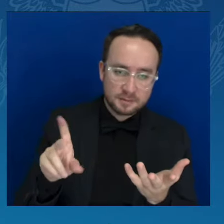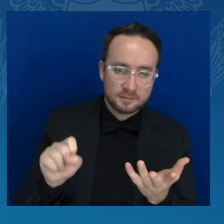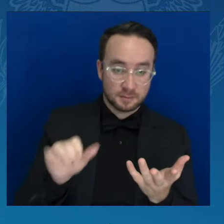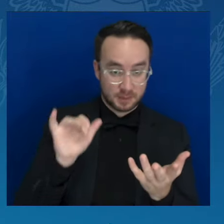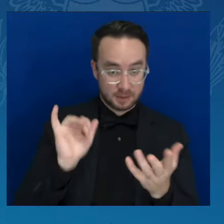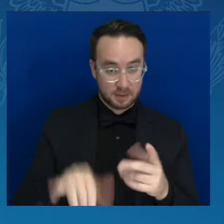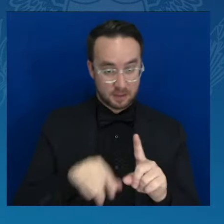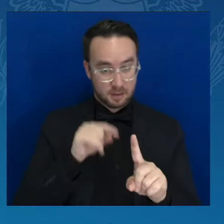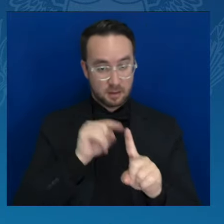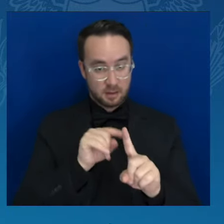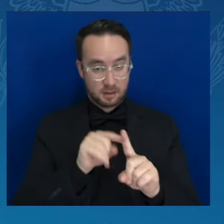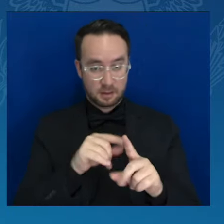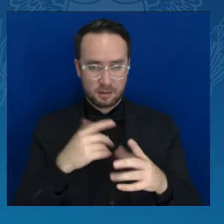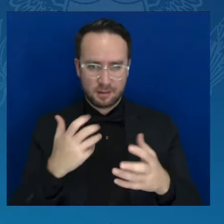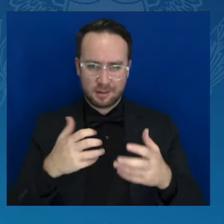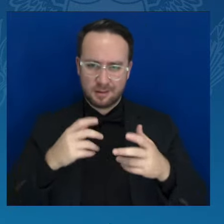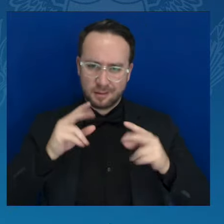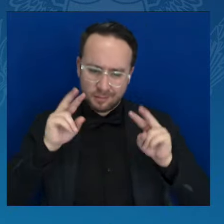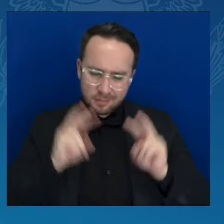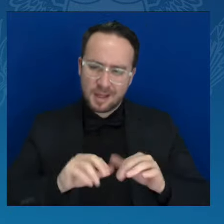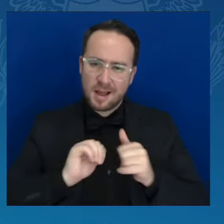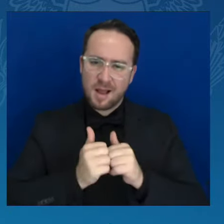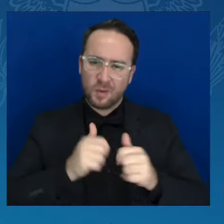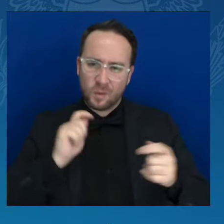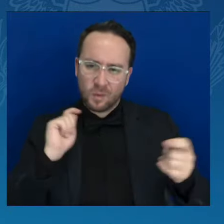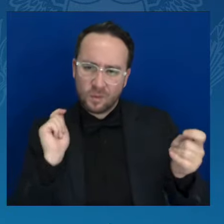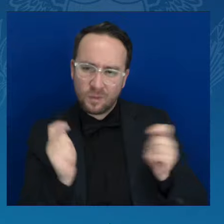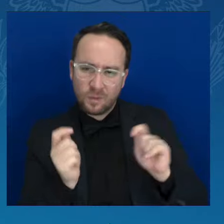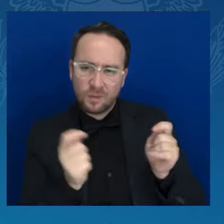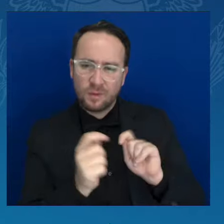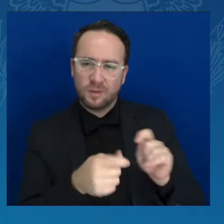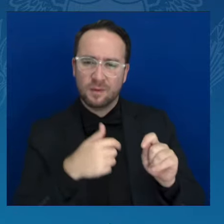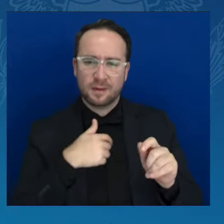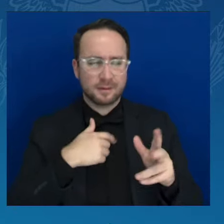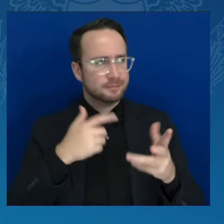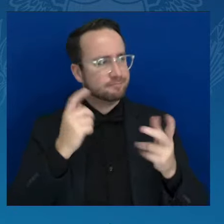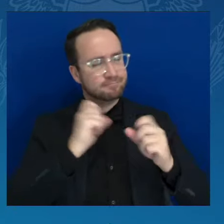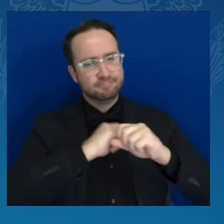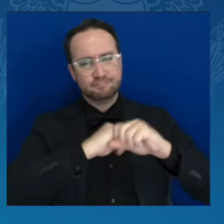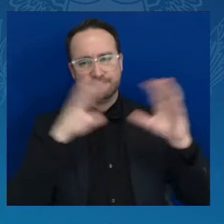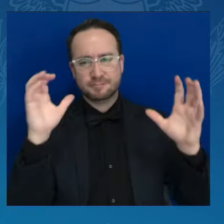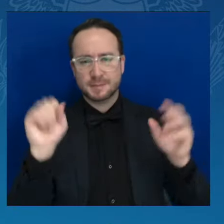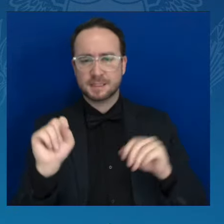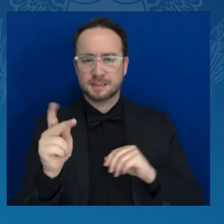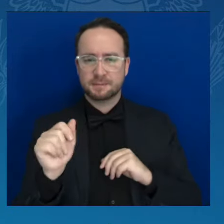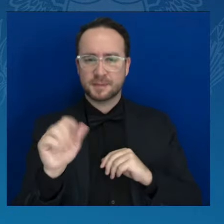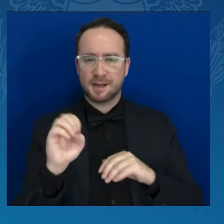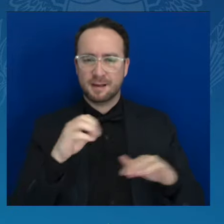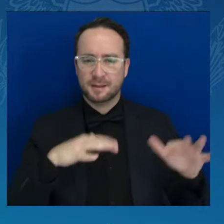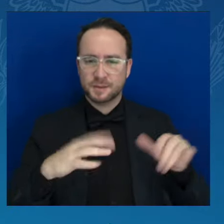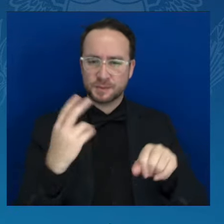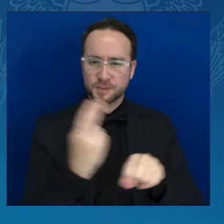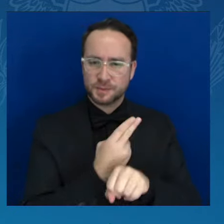and best practices for SSA, with the international community to help usher in a global ecosystem of SSA